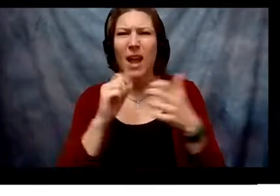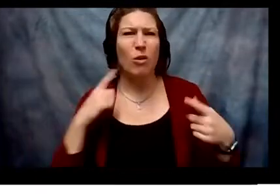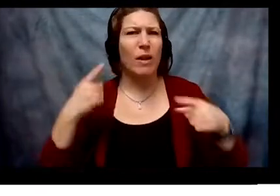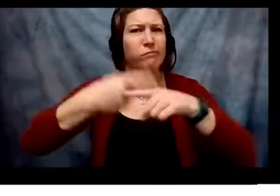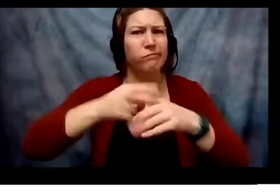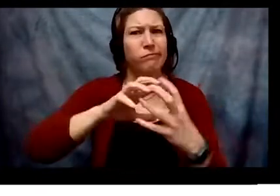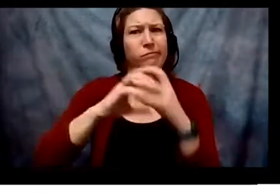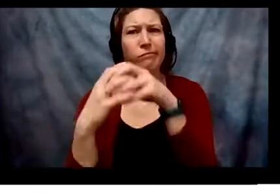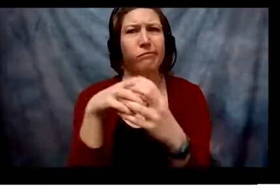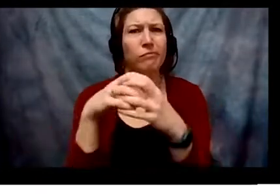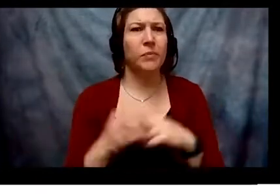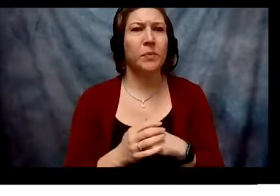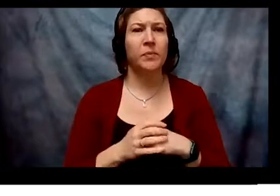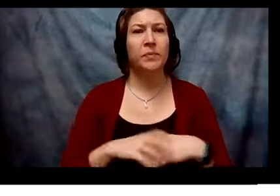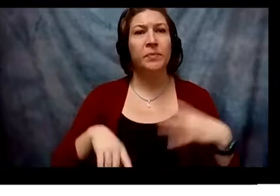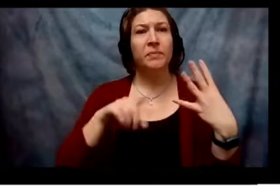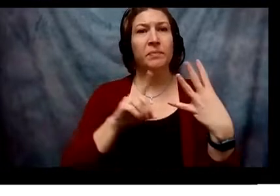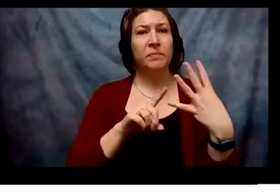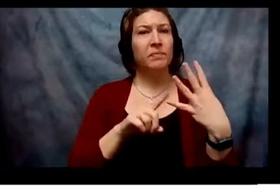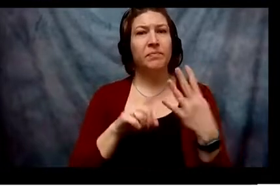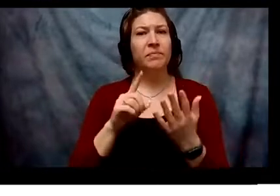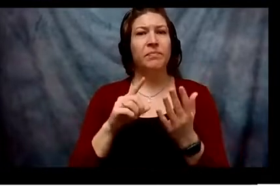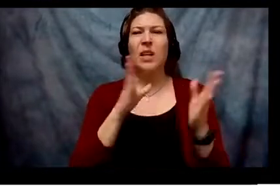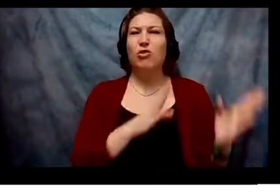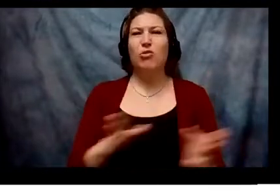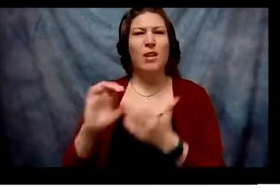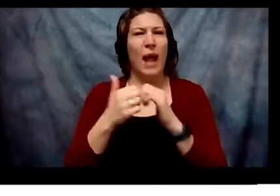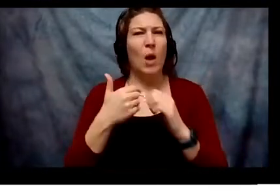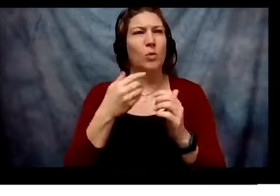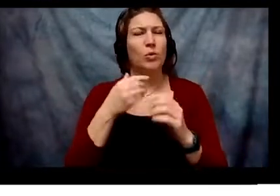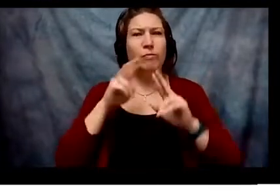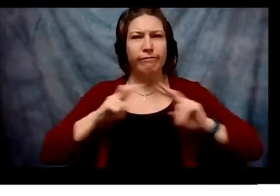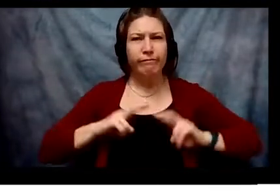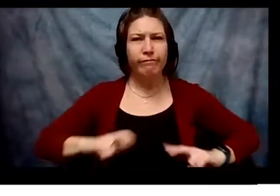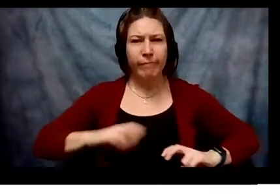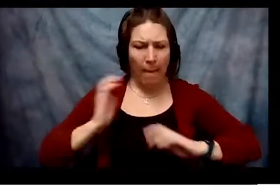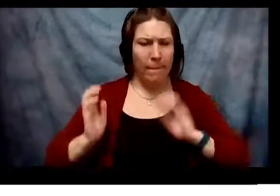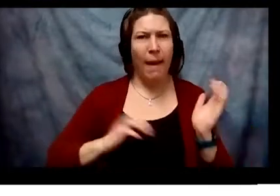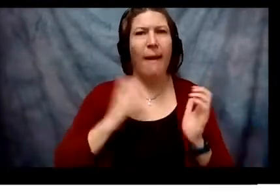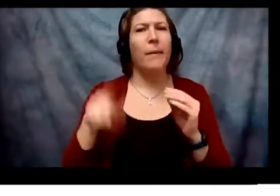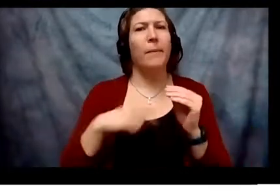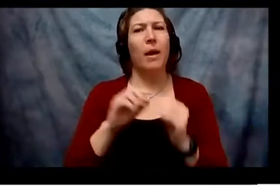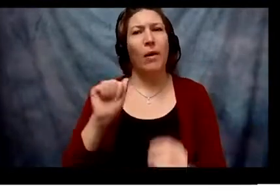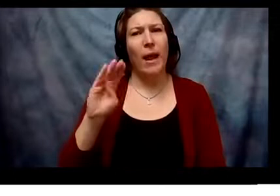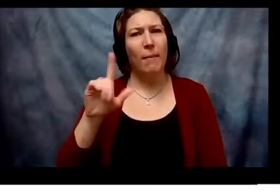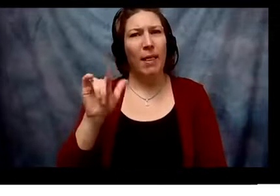to learn about ableism. At the very end, we will share dates for the four sessions that